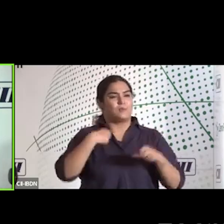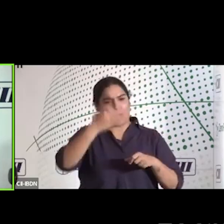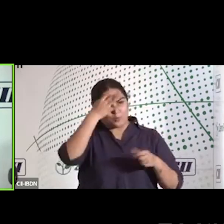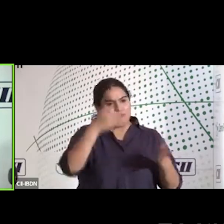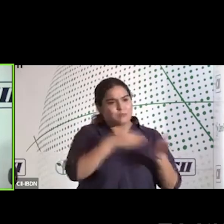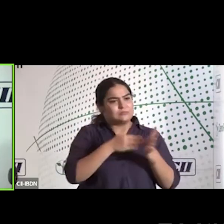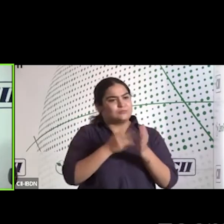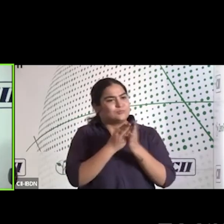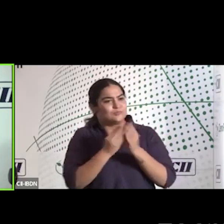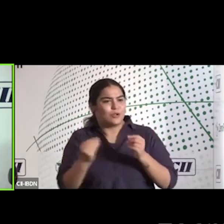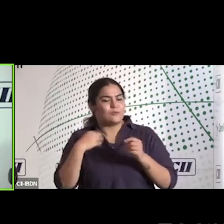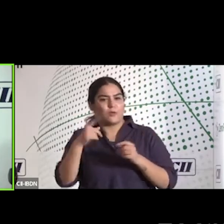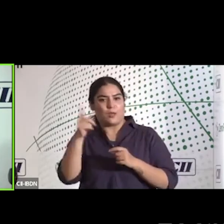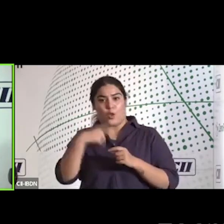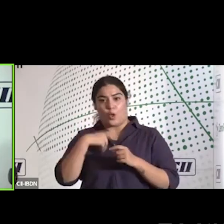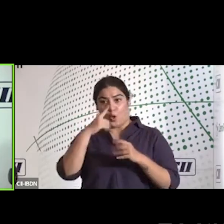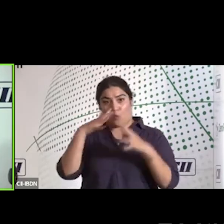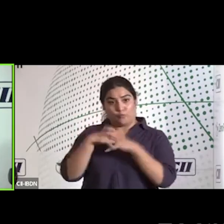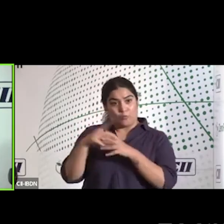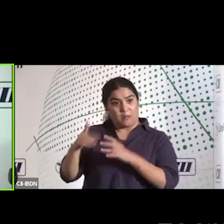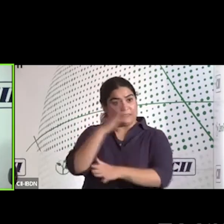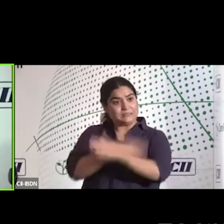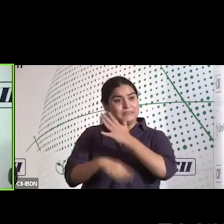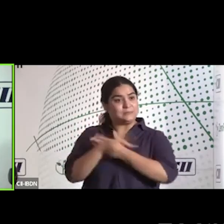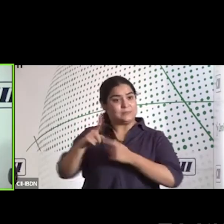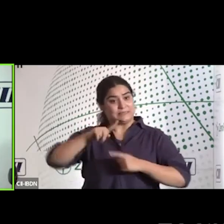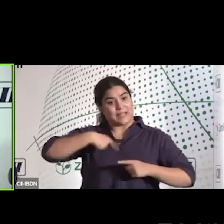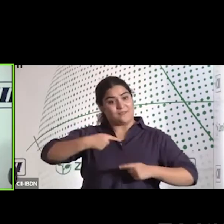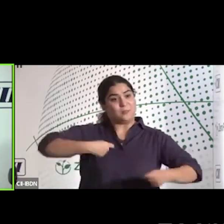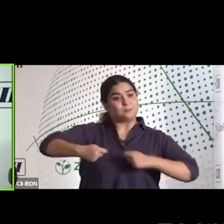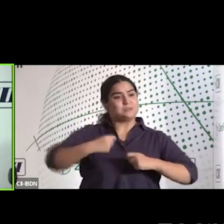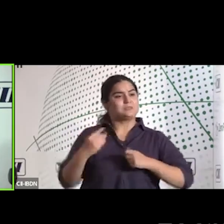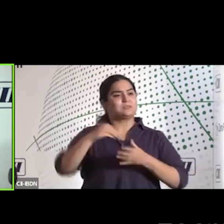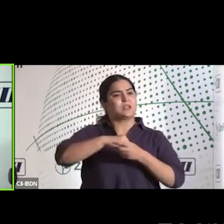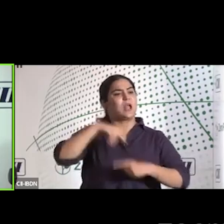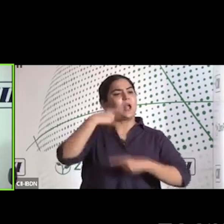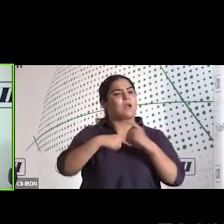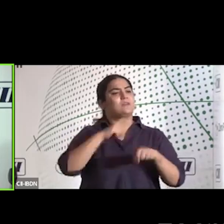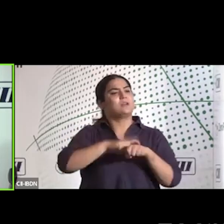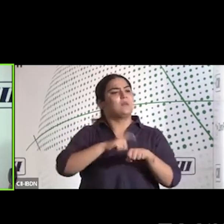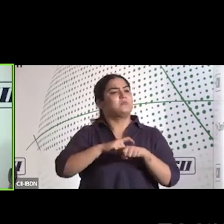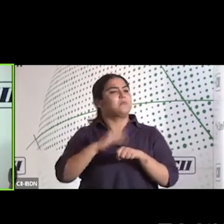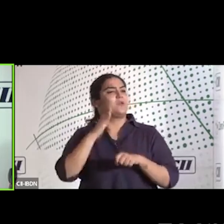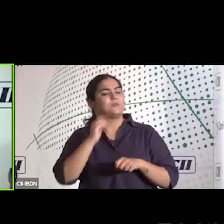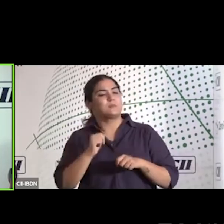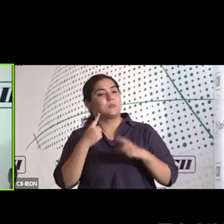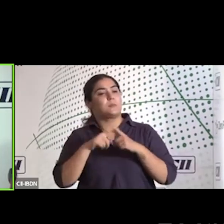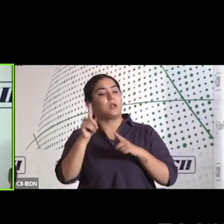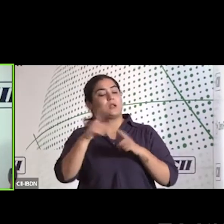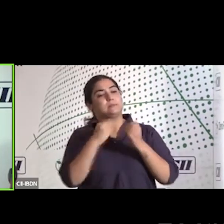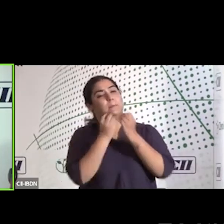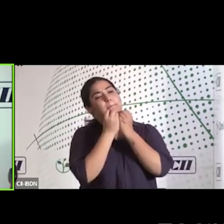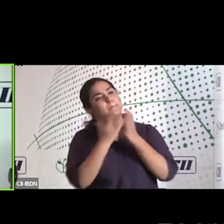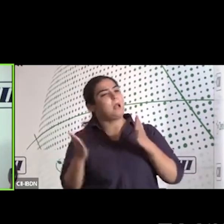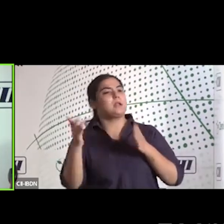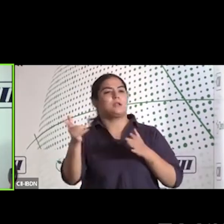entrepreneurs with disabilities, in many ways, we are building the tracks for the different kinds of solutions that will come.